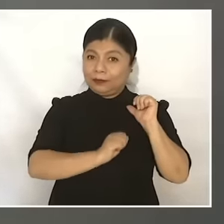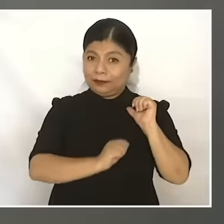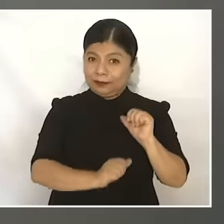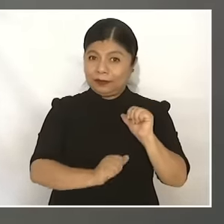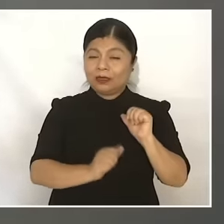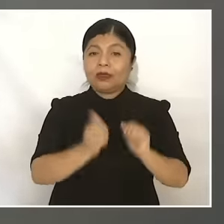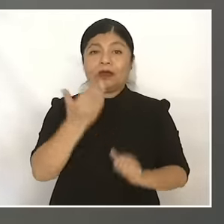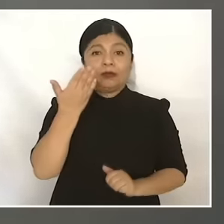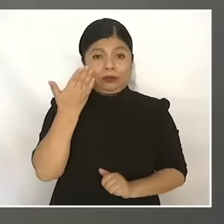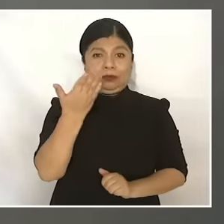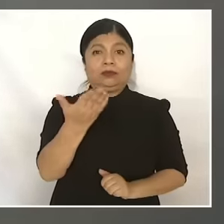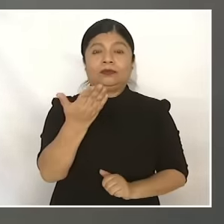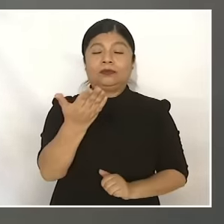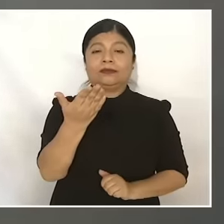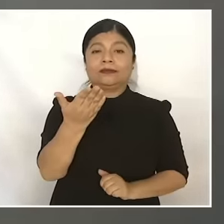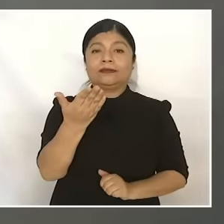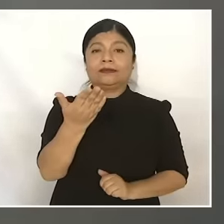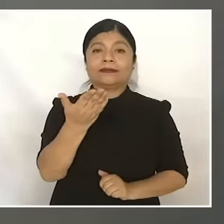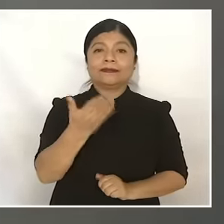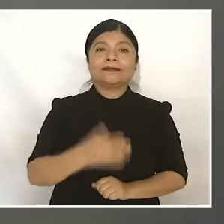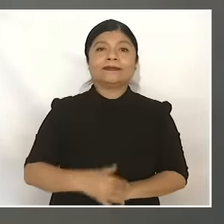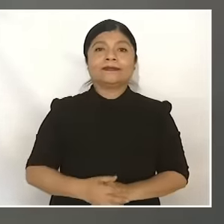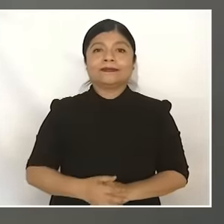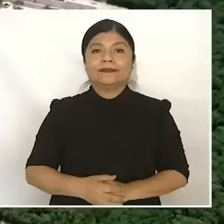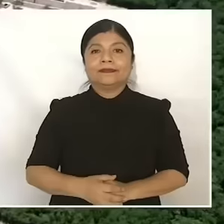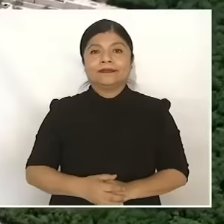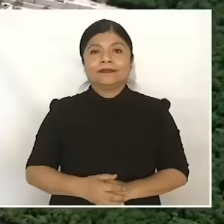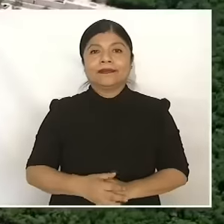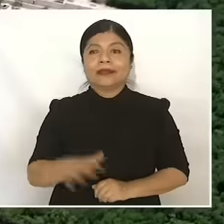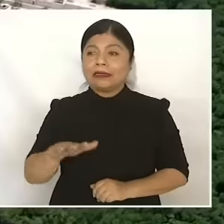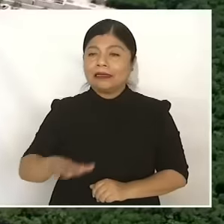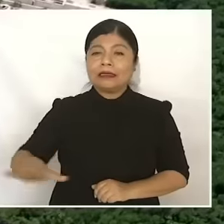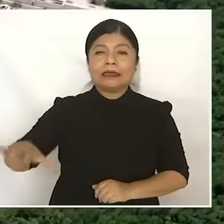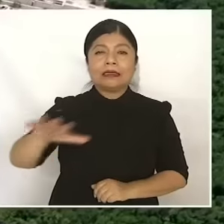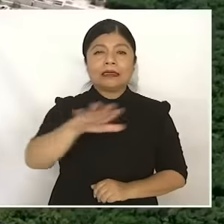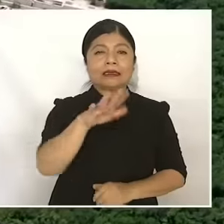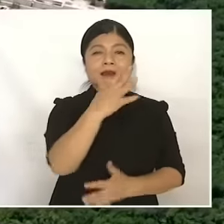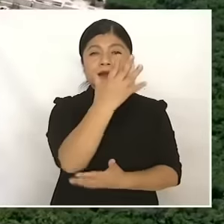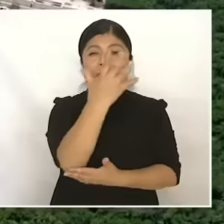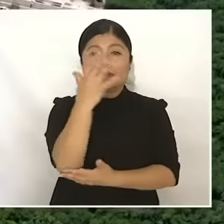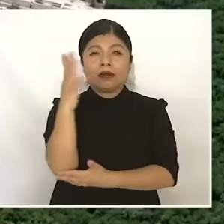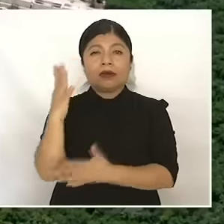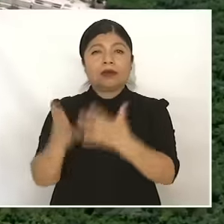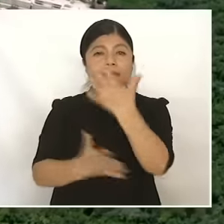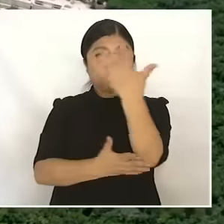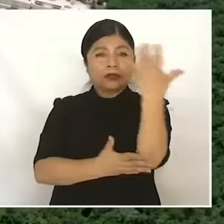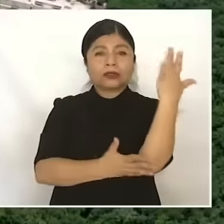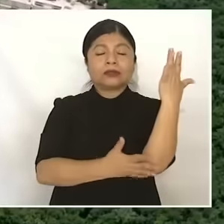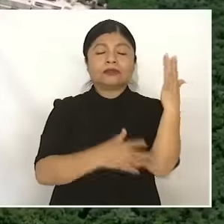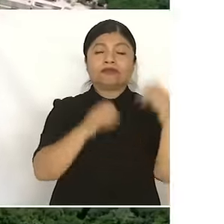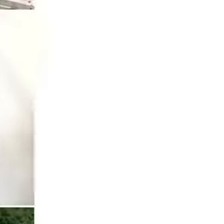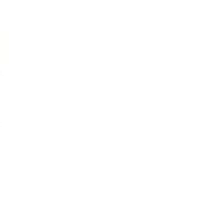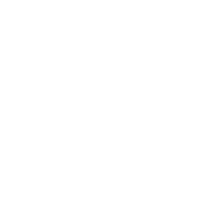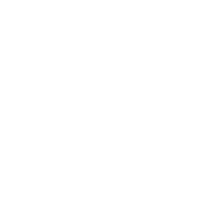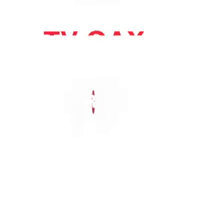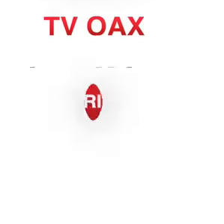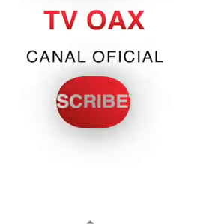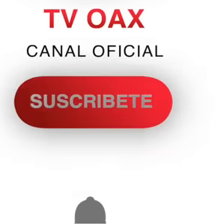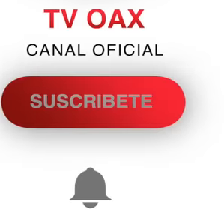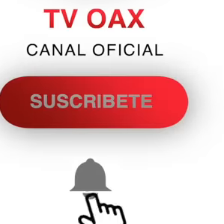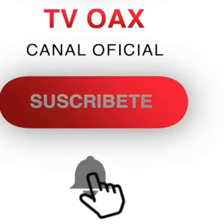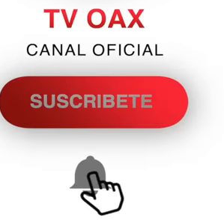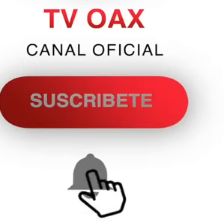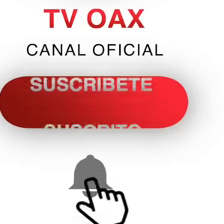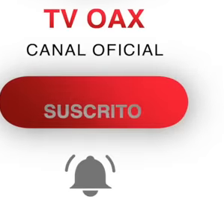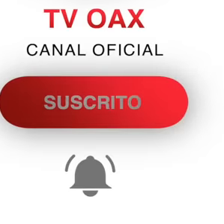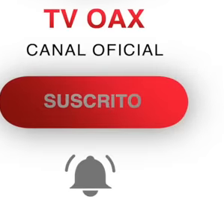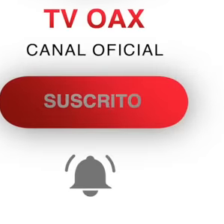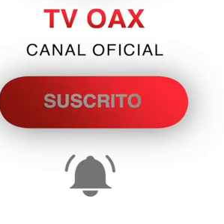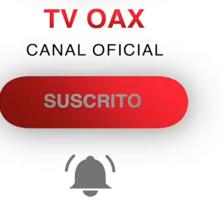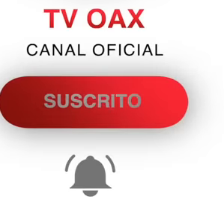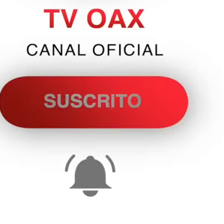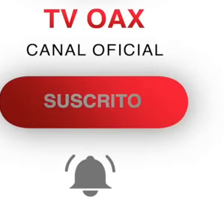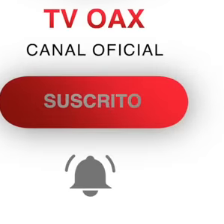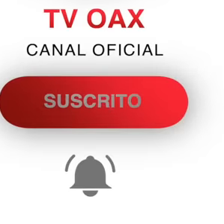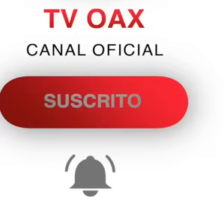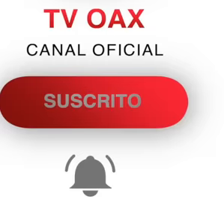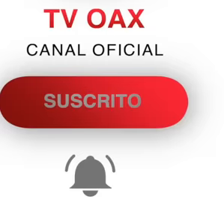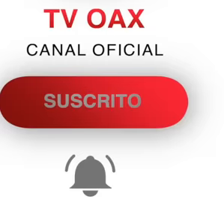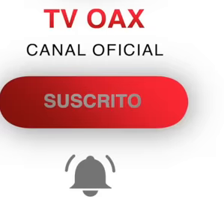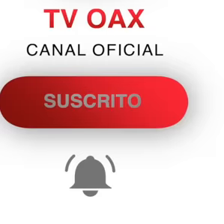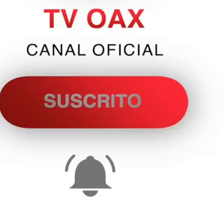Let's take care of nature because I stayed the night in Tulum and I had to see how